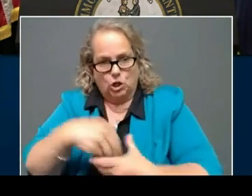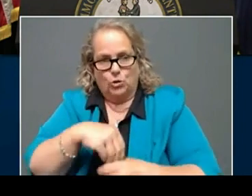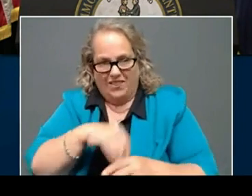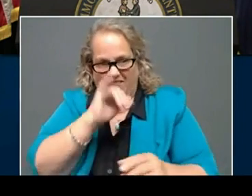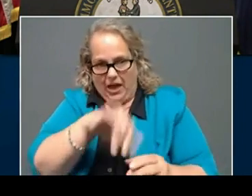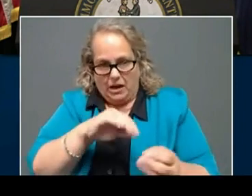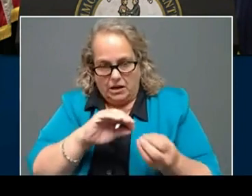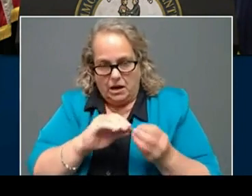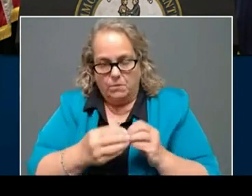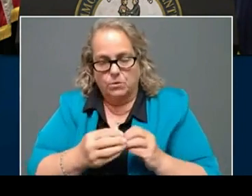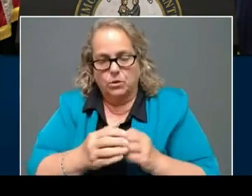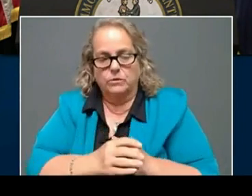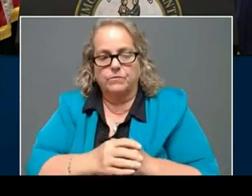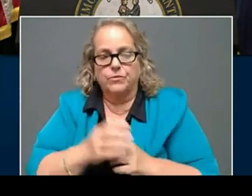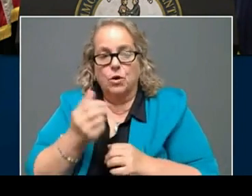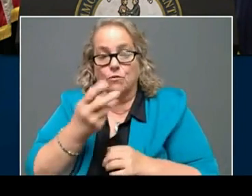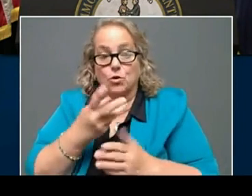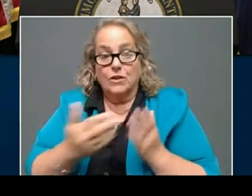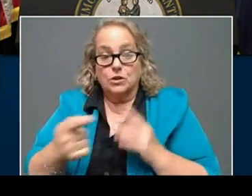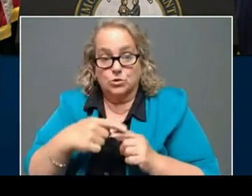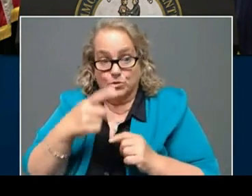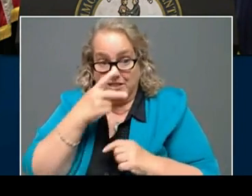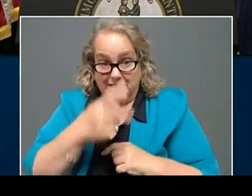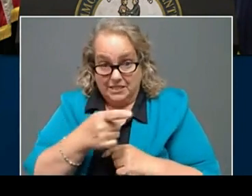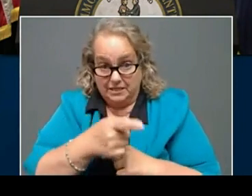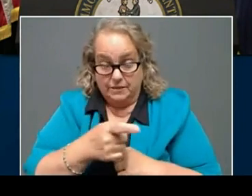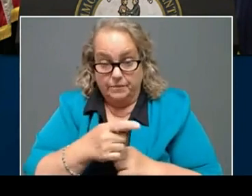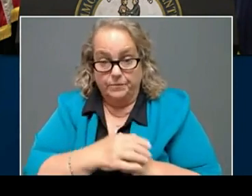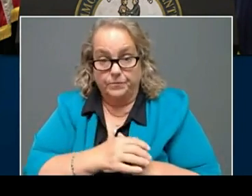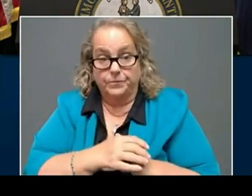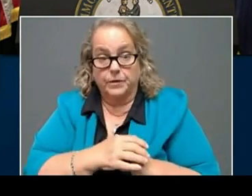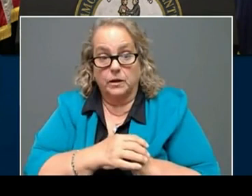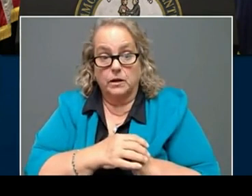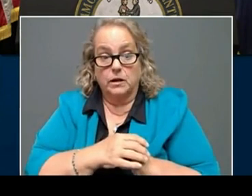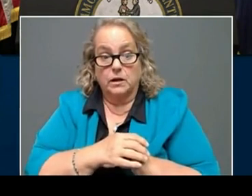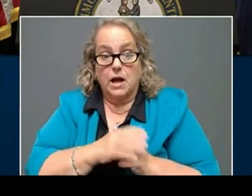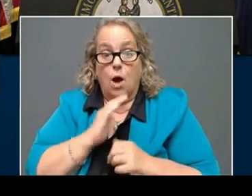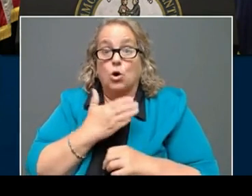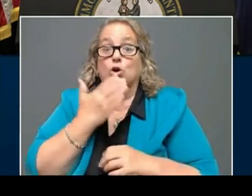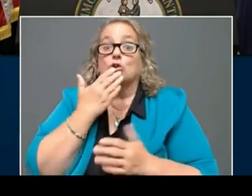here which we're gonna go over. Um a couple of our good numbers, 65 and up